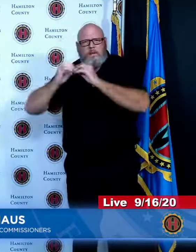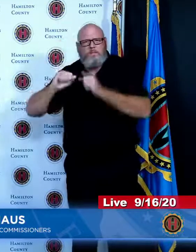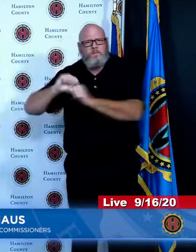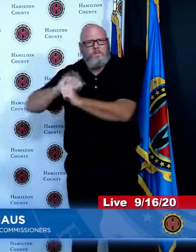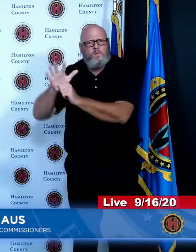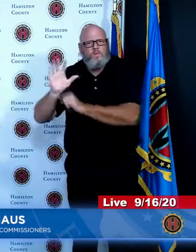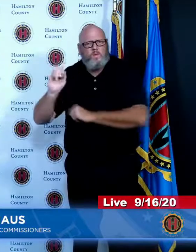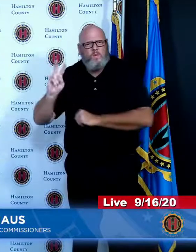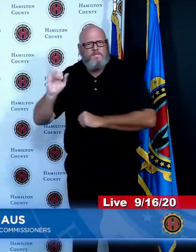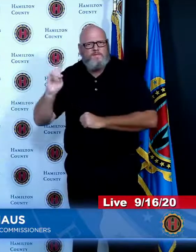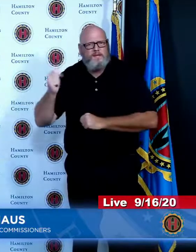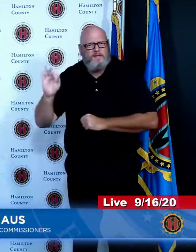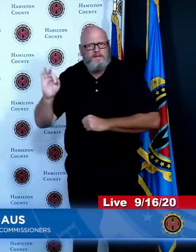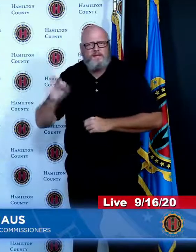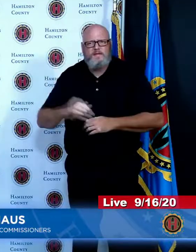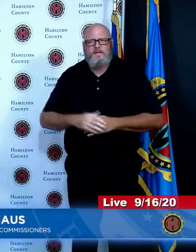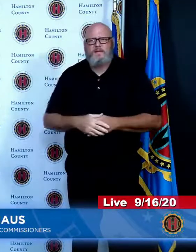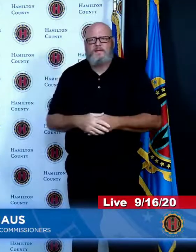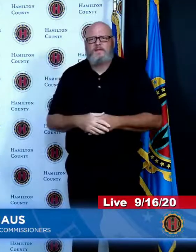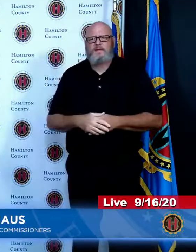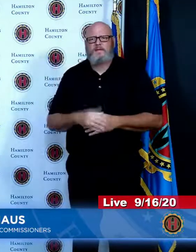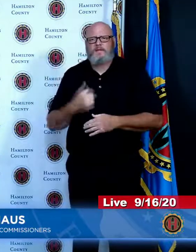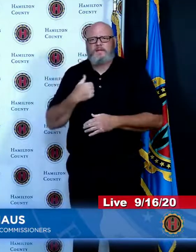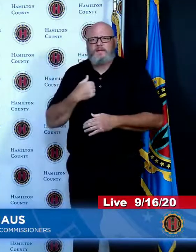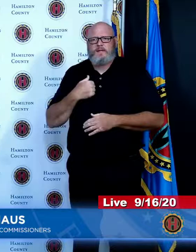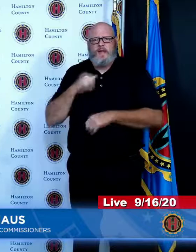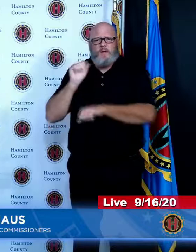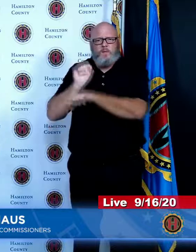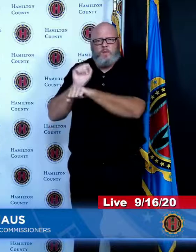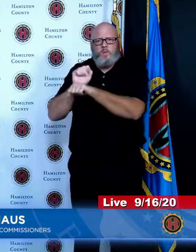so that we can tamp down the spread and so we are doing that